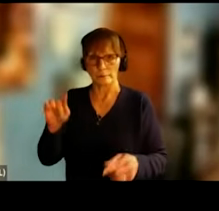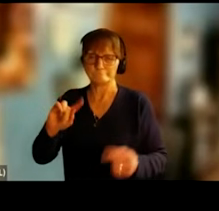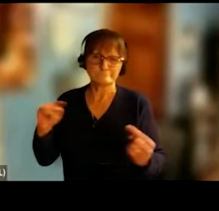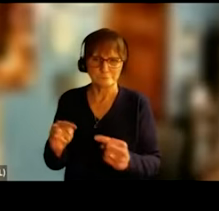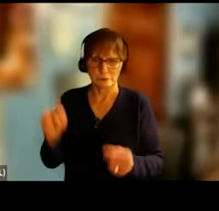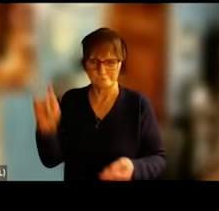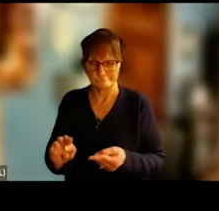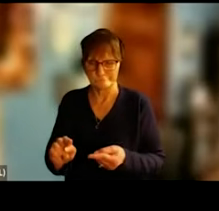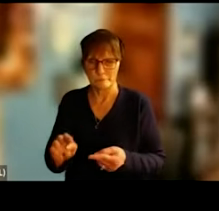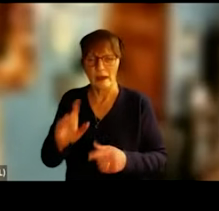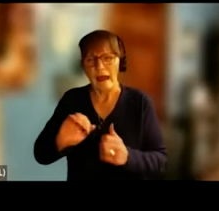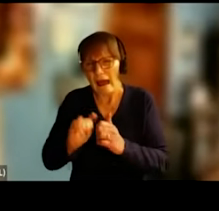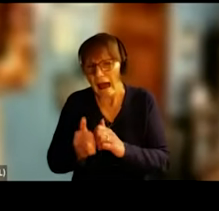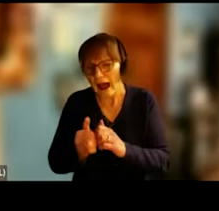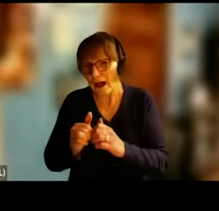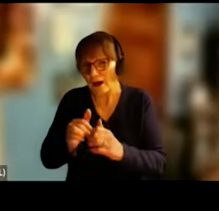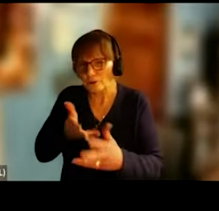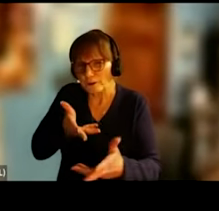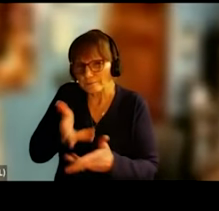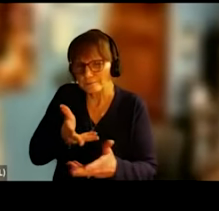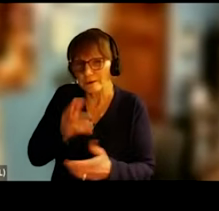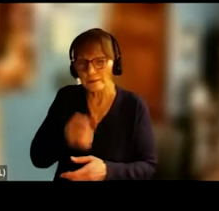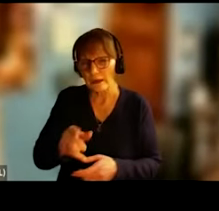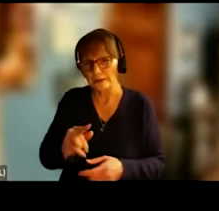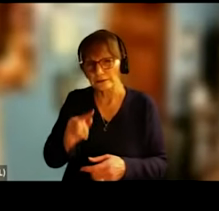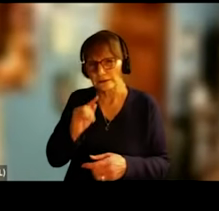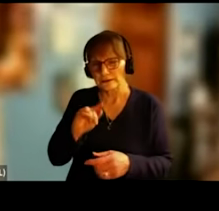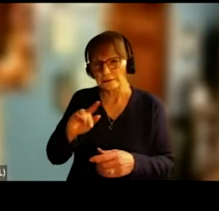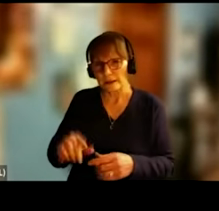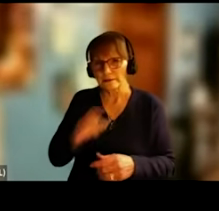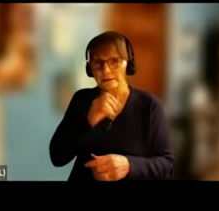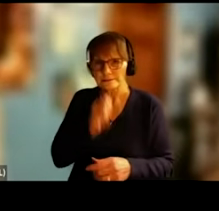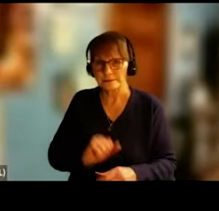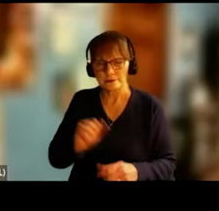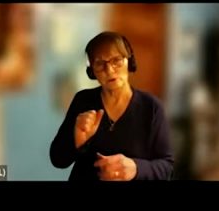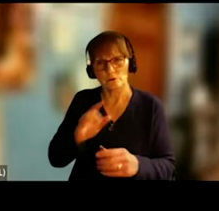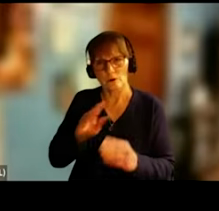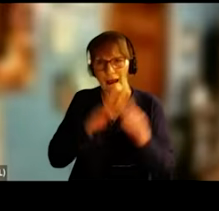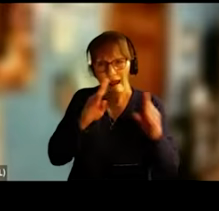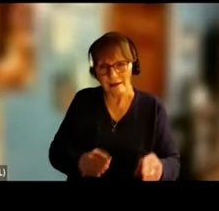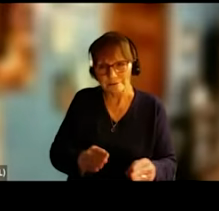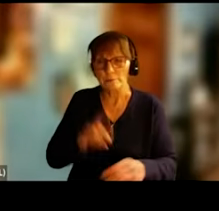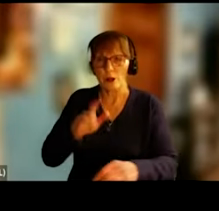we wanna think about how we integrate these into our senior housing, geriatric care, and like I said, with long-term care.